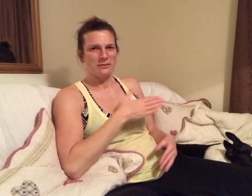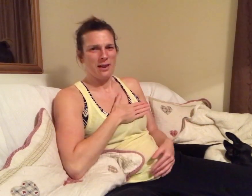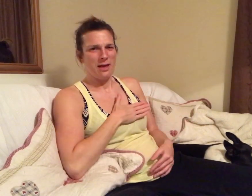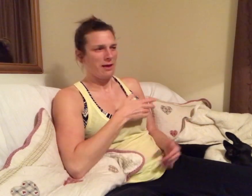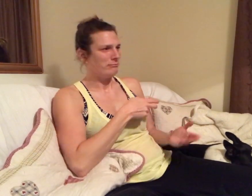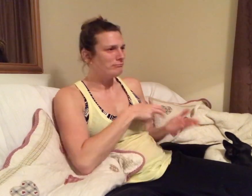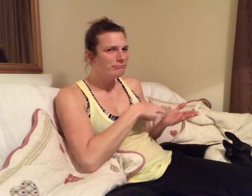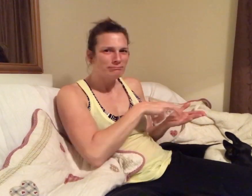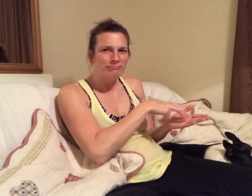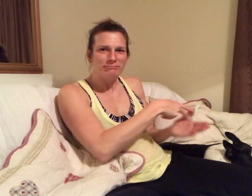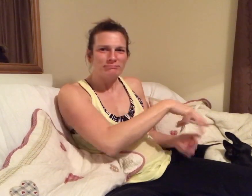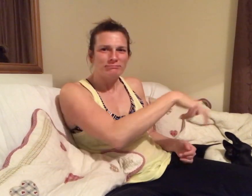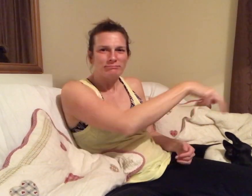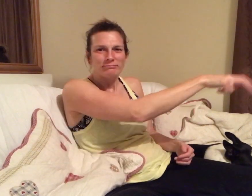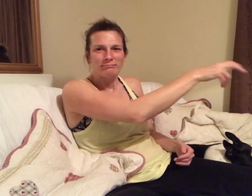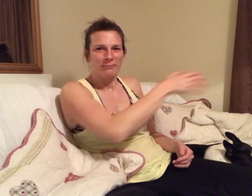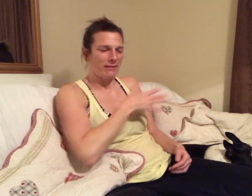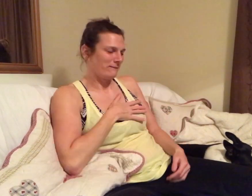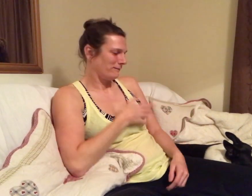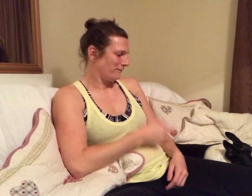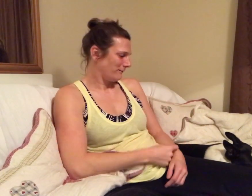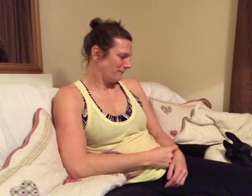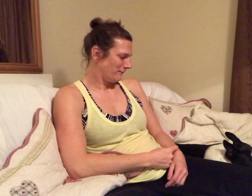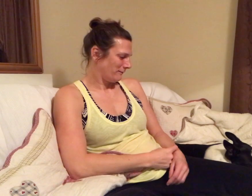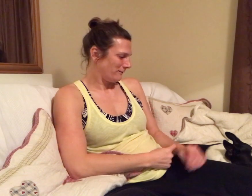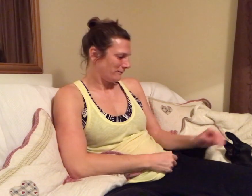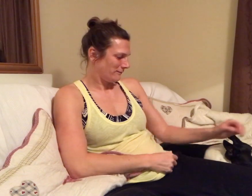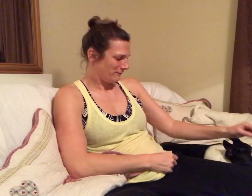Oscar loves running about in the garden...